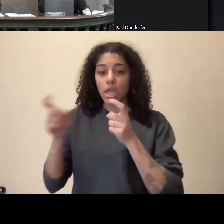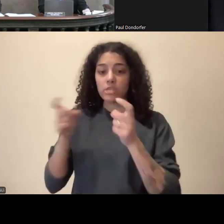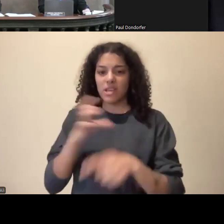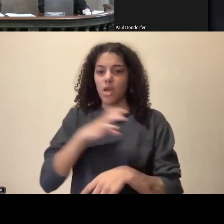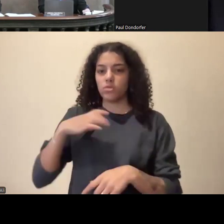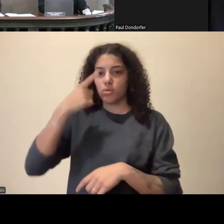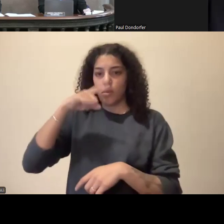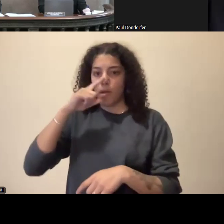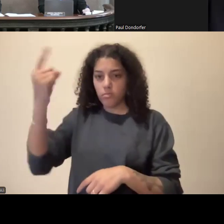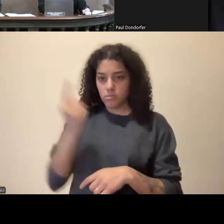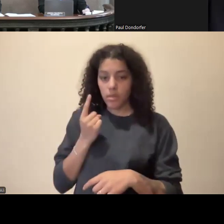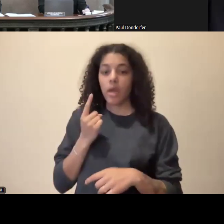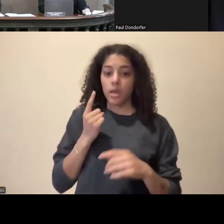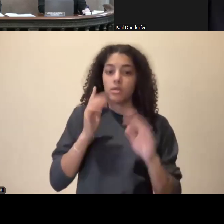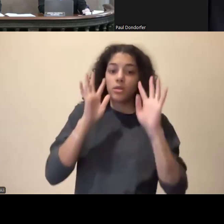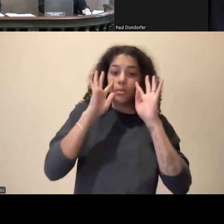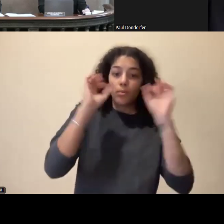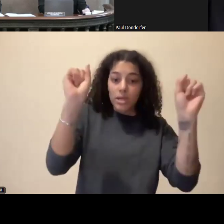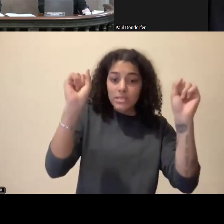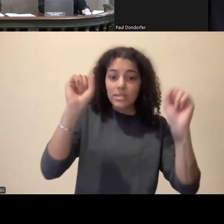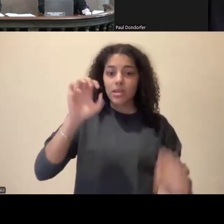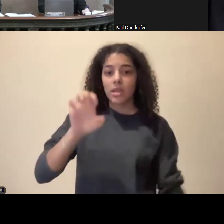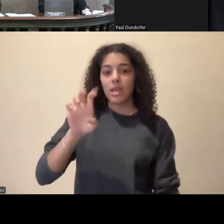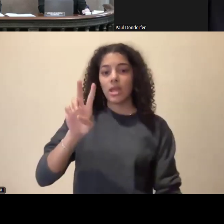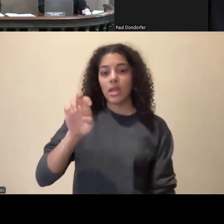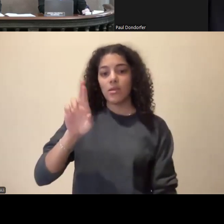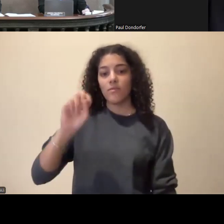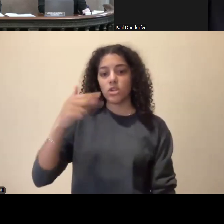President Iveria Roman legislators Virginia McIntyre and Susan Hugh